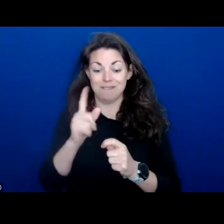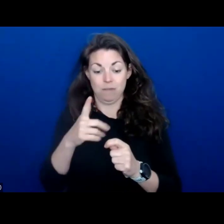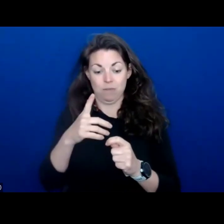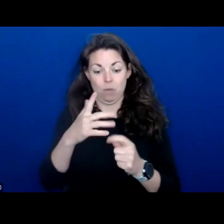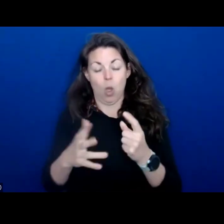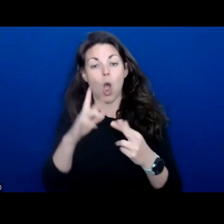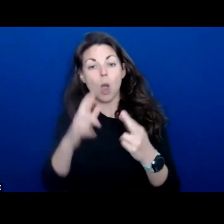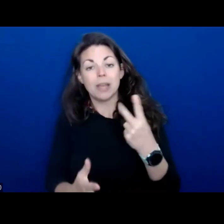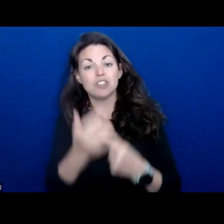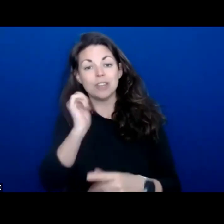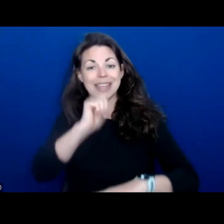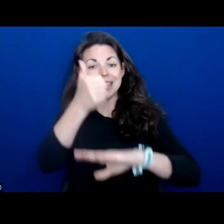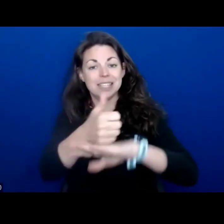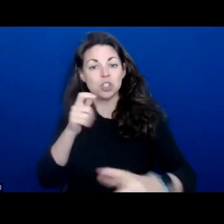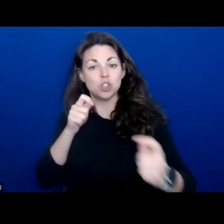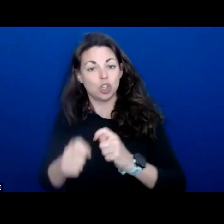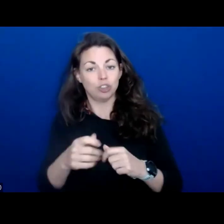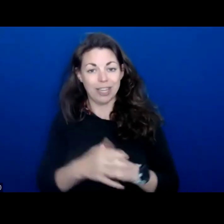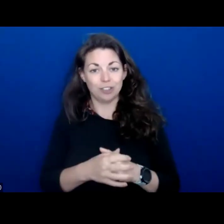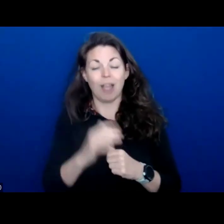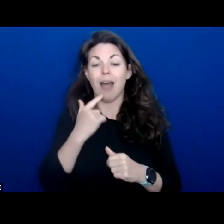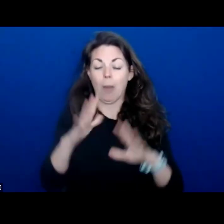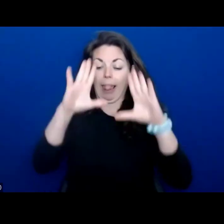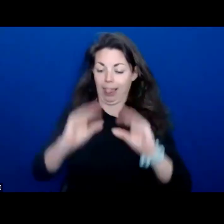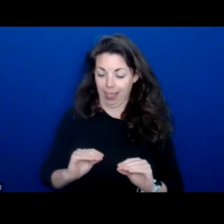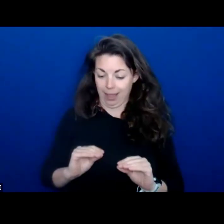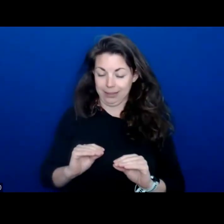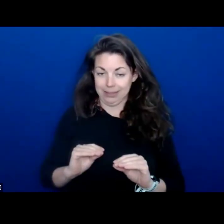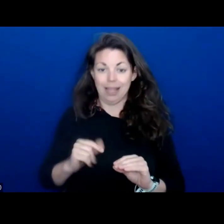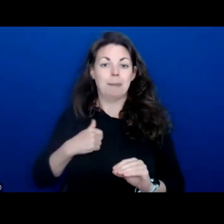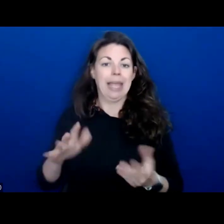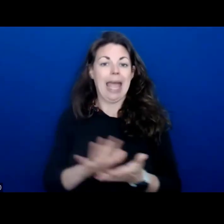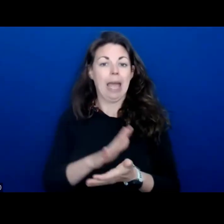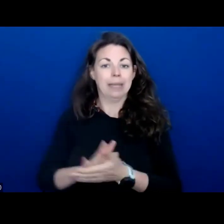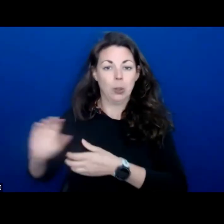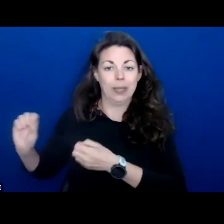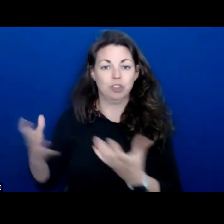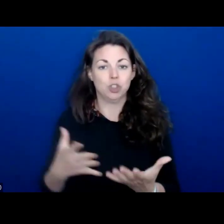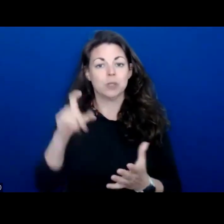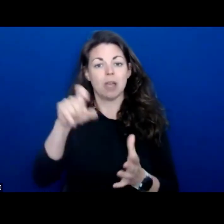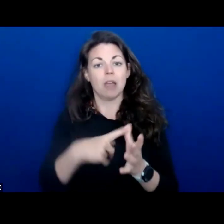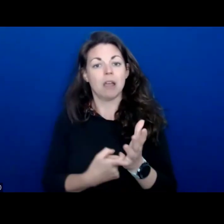So I will stop wittering on. And I'm really delighted to introduce Cara Elizabeth Yar Khan,